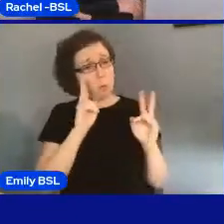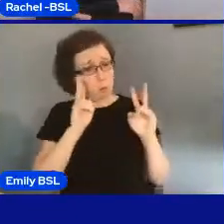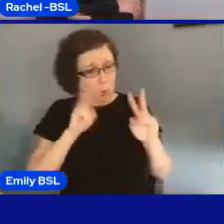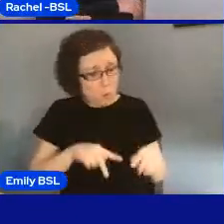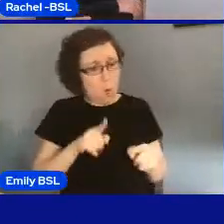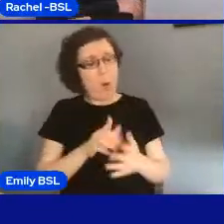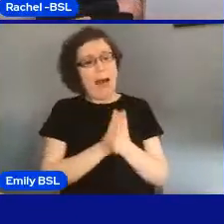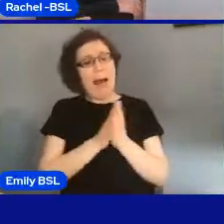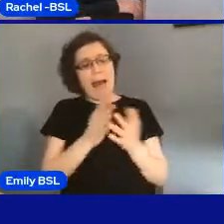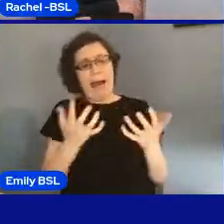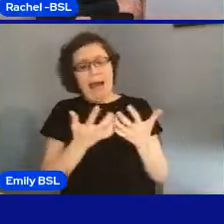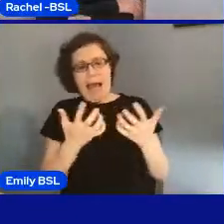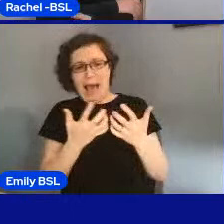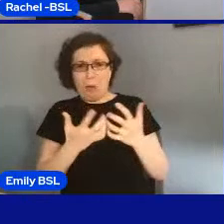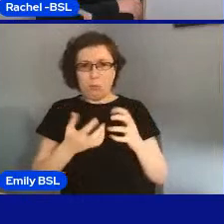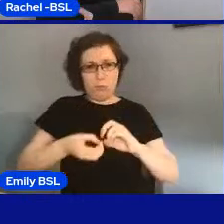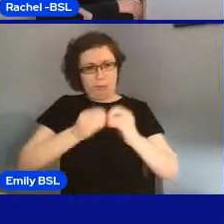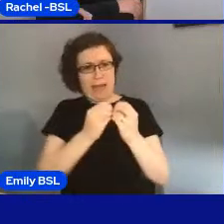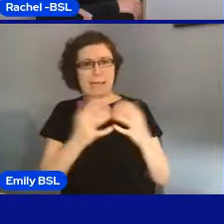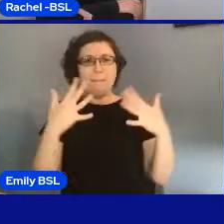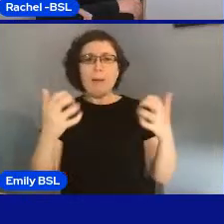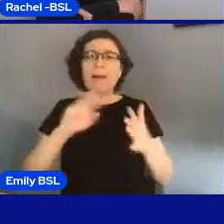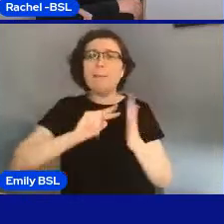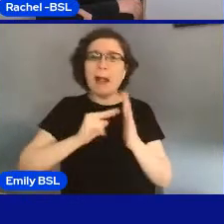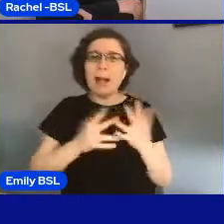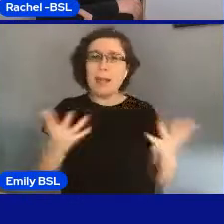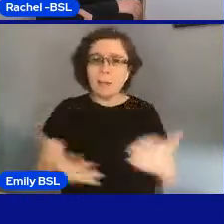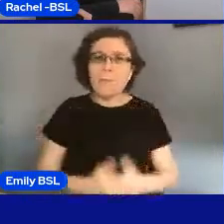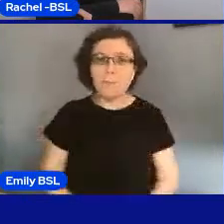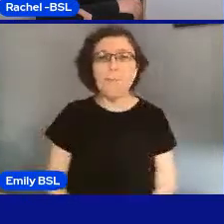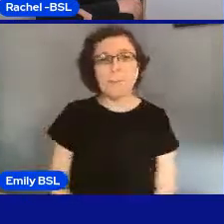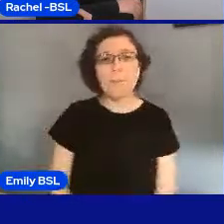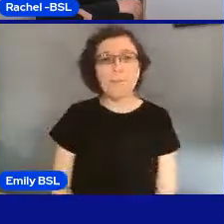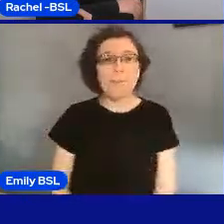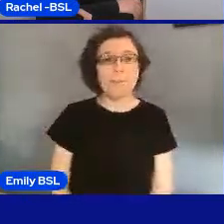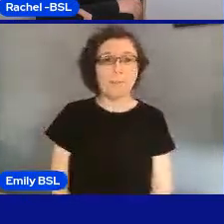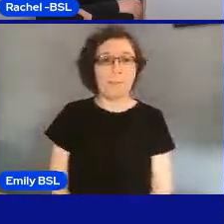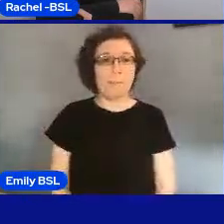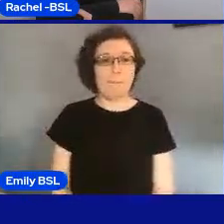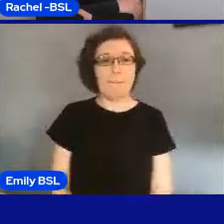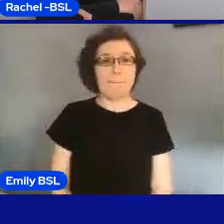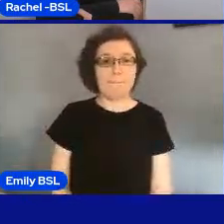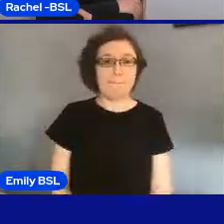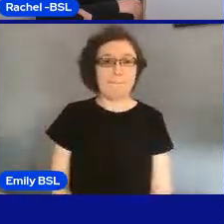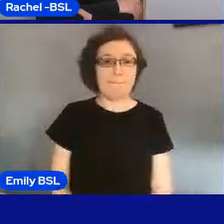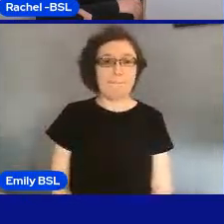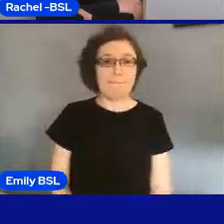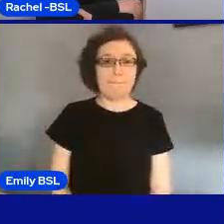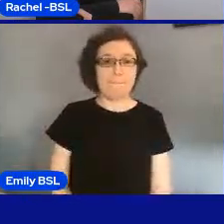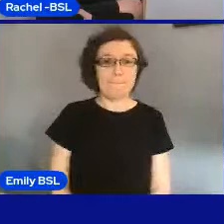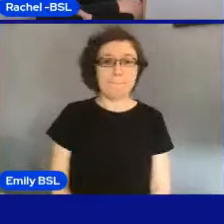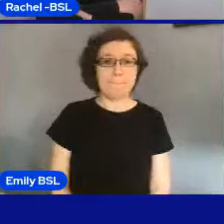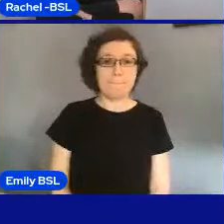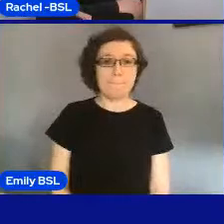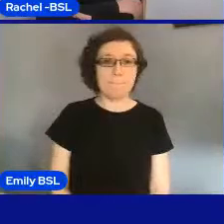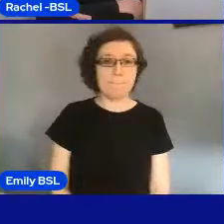experiences, this and data is also something for them to look at and consider how they might re-evaluate how the public planning.